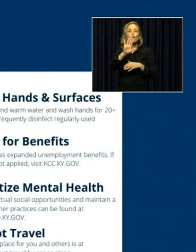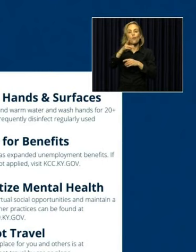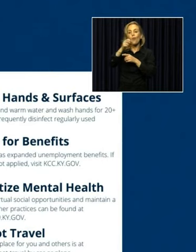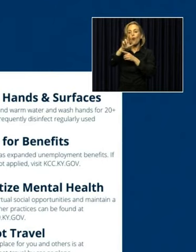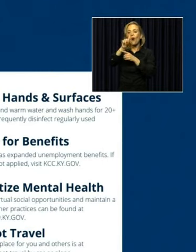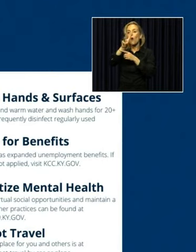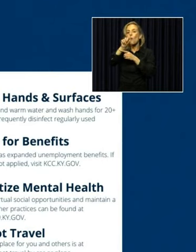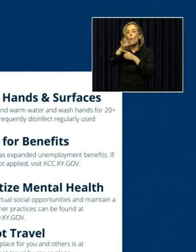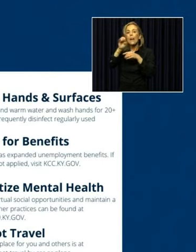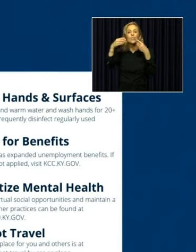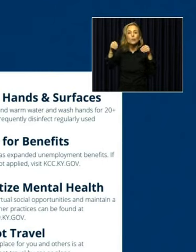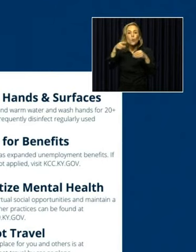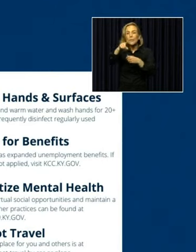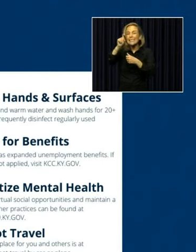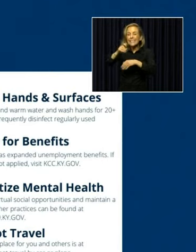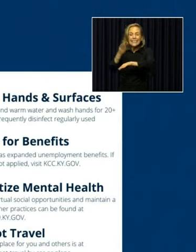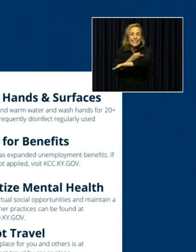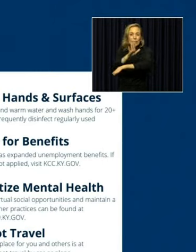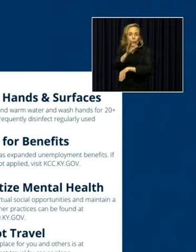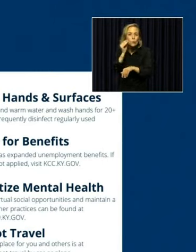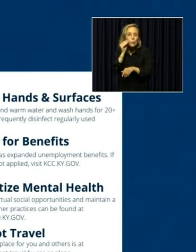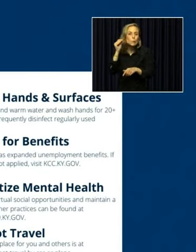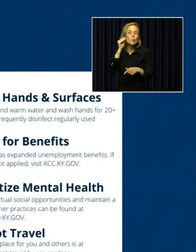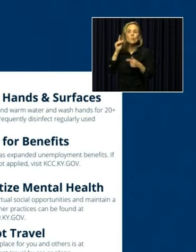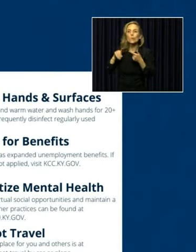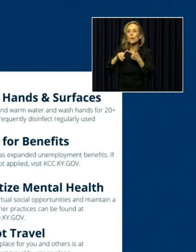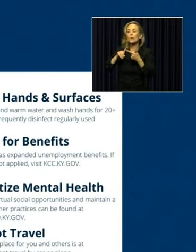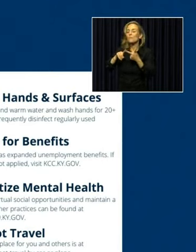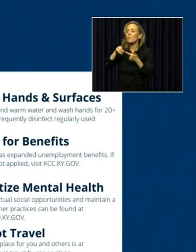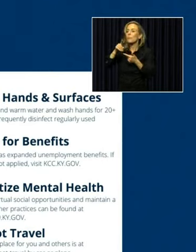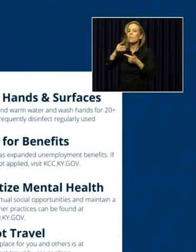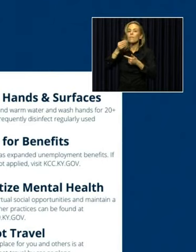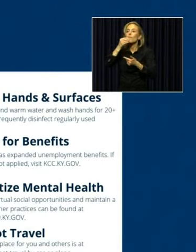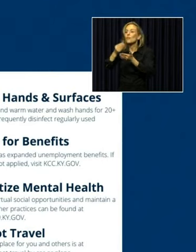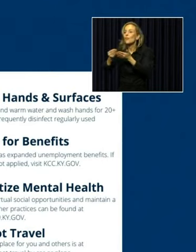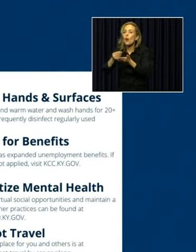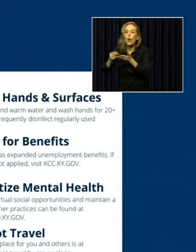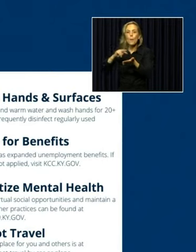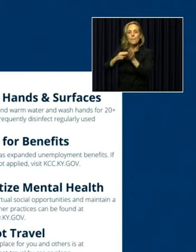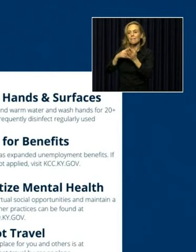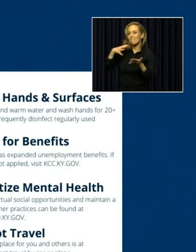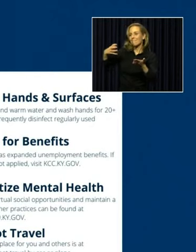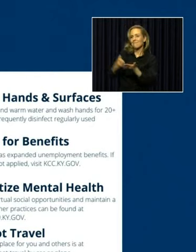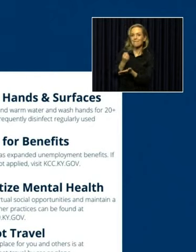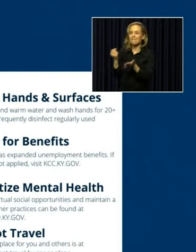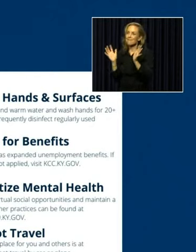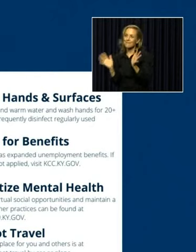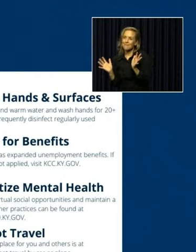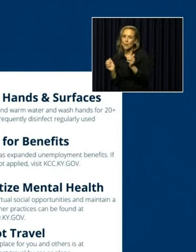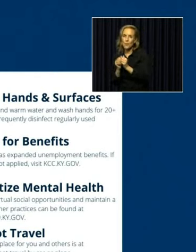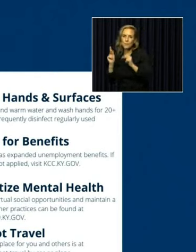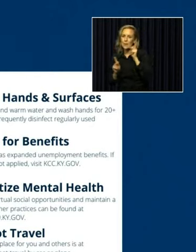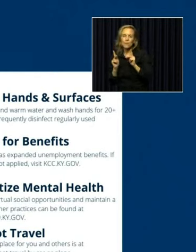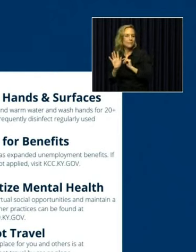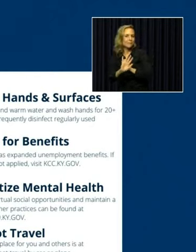FOR A WALK, A RUN WITH THE KIDS, THE DOG, IF YOU COME ACROSS